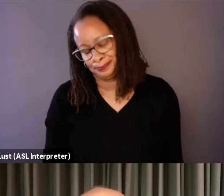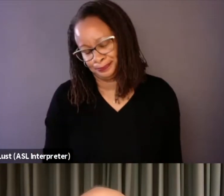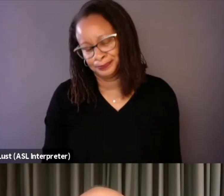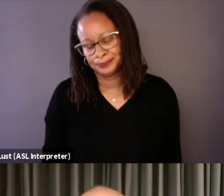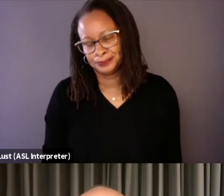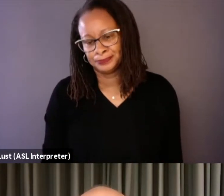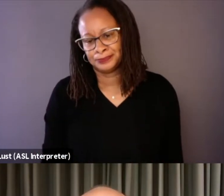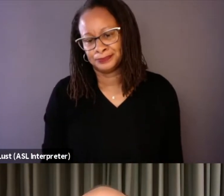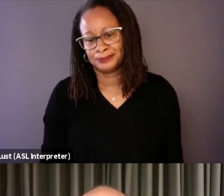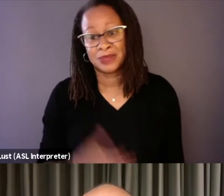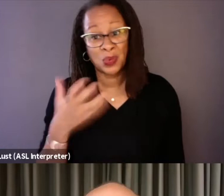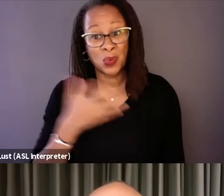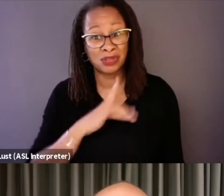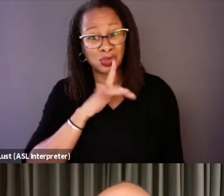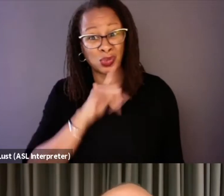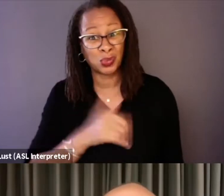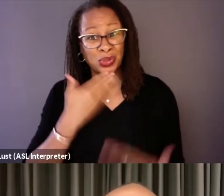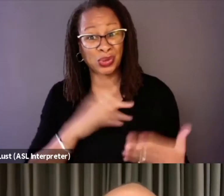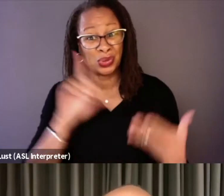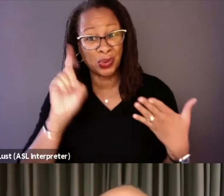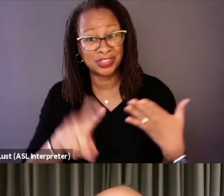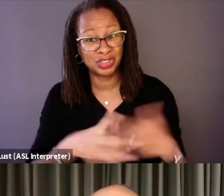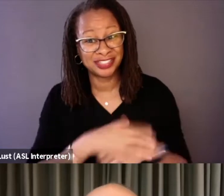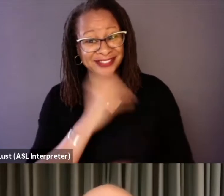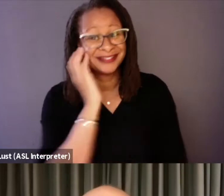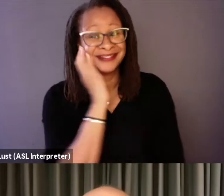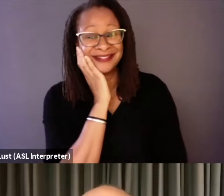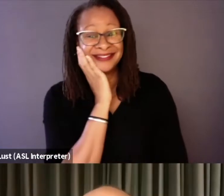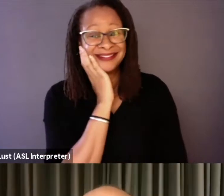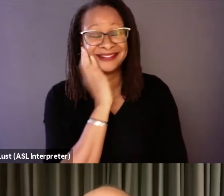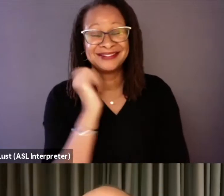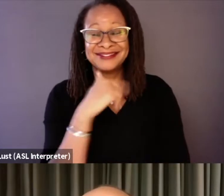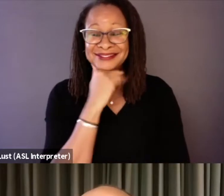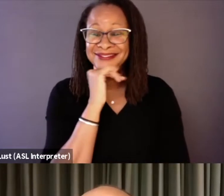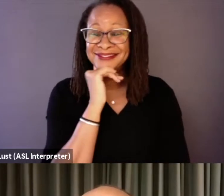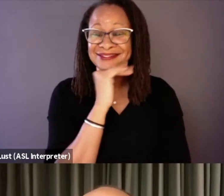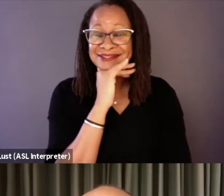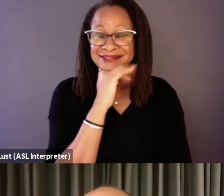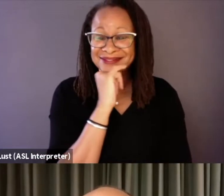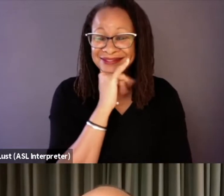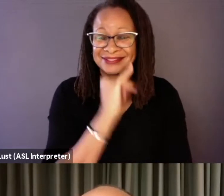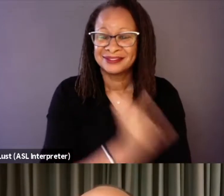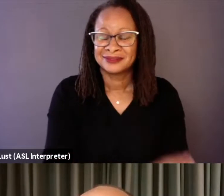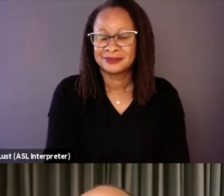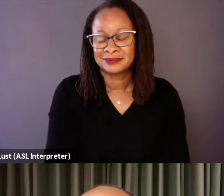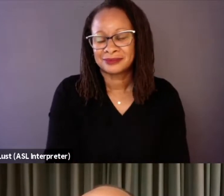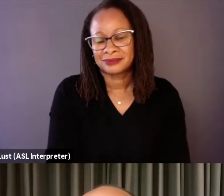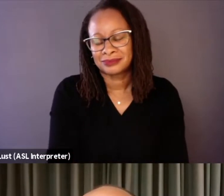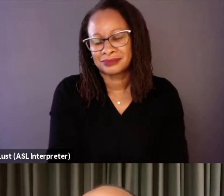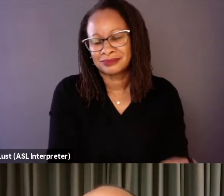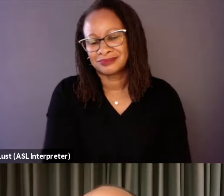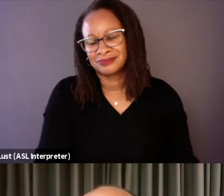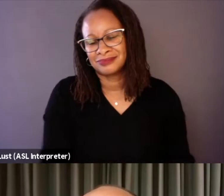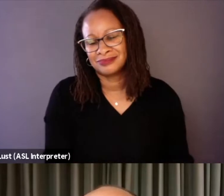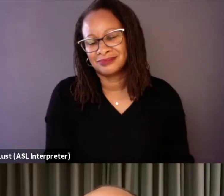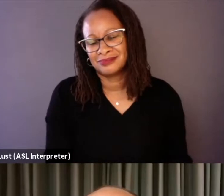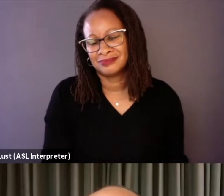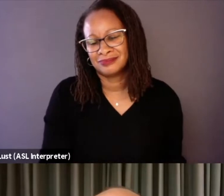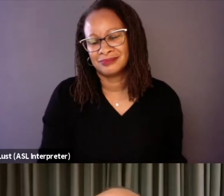Wow, that's a really good question. I think maybe this is a slightly pretentious answer